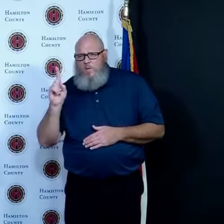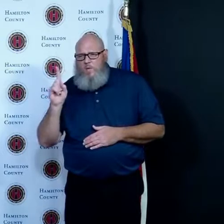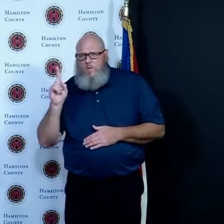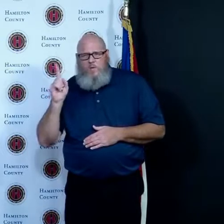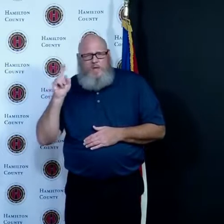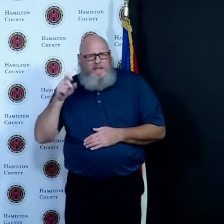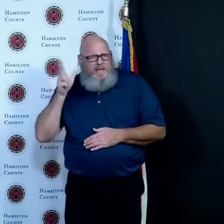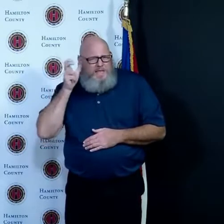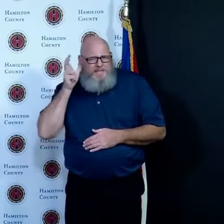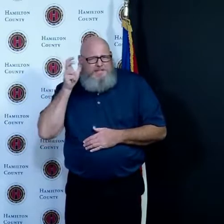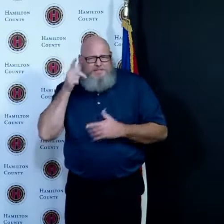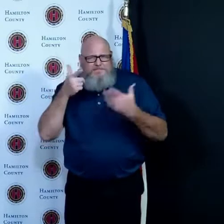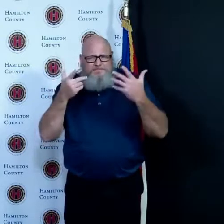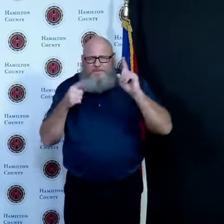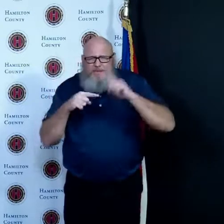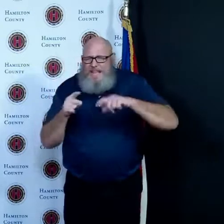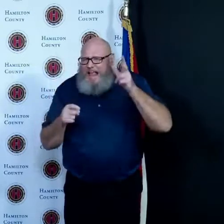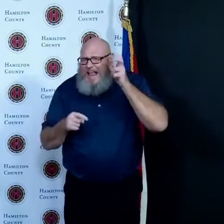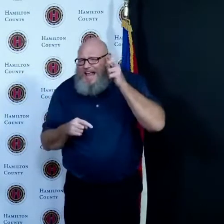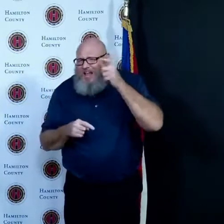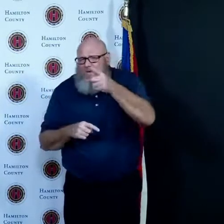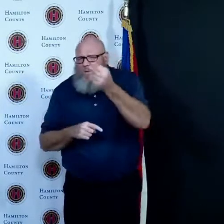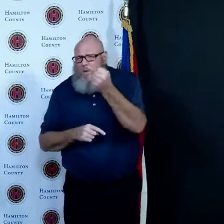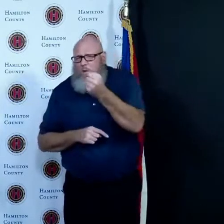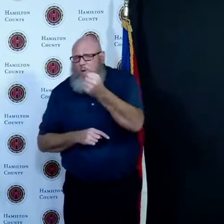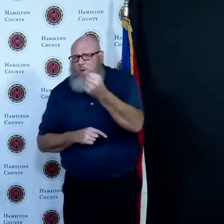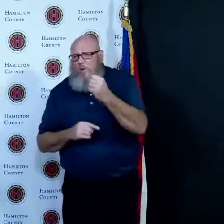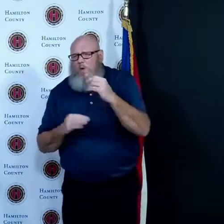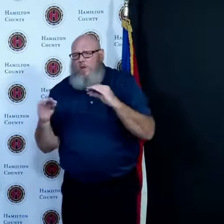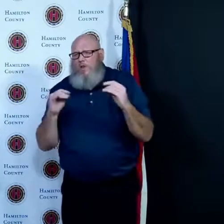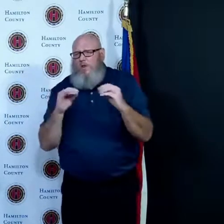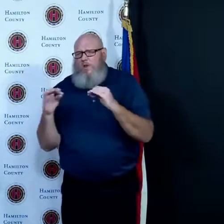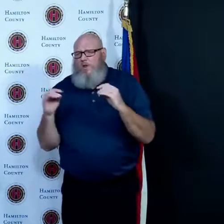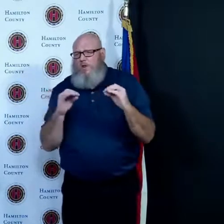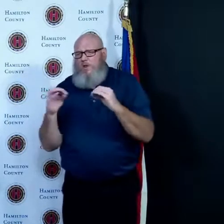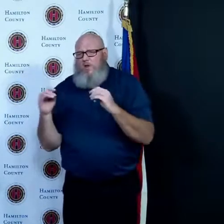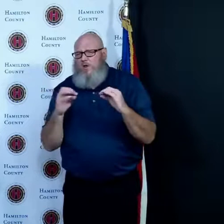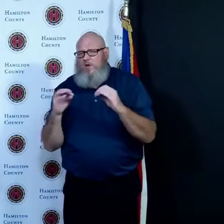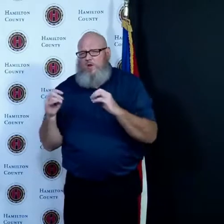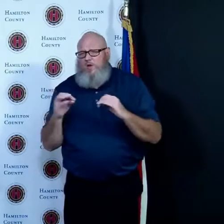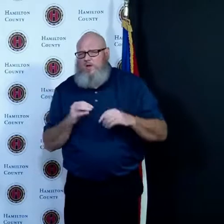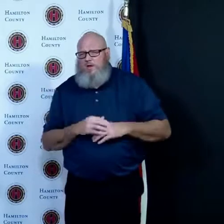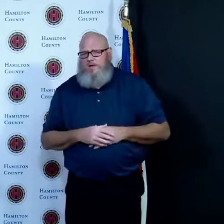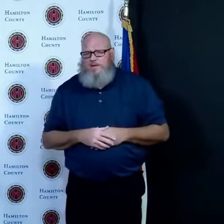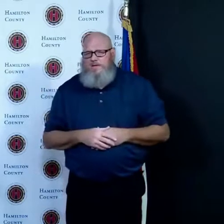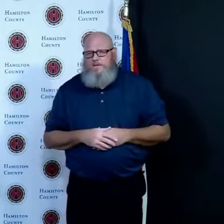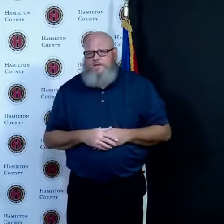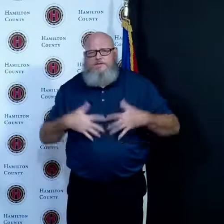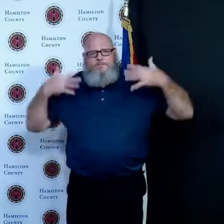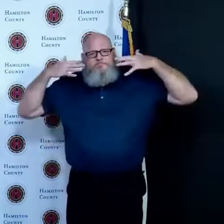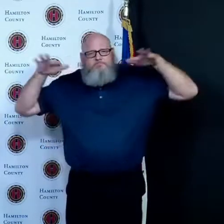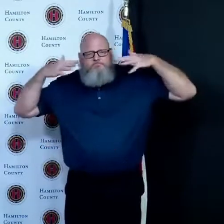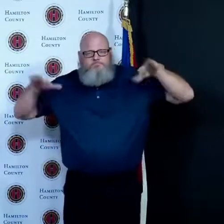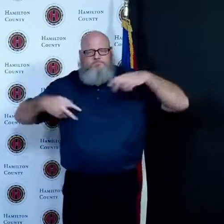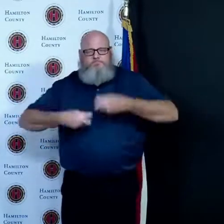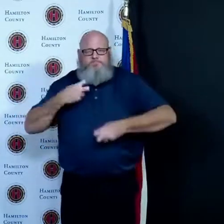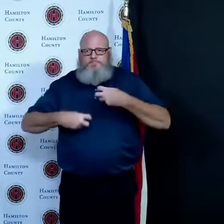so question for you does that put you in a better standing versus those who didn't fill out that form if you fill out that form